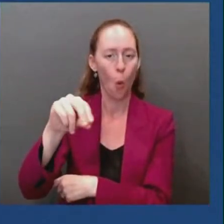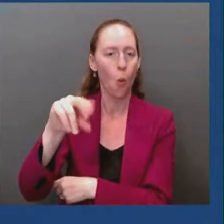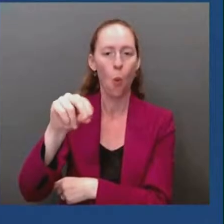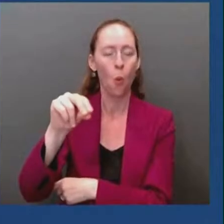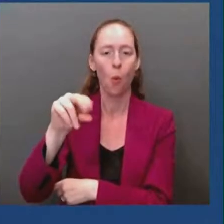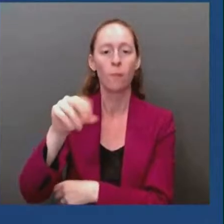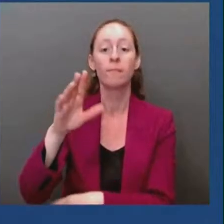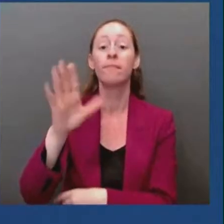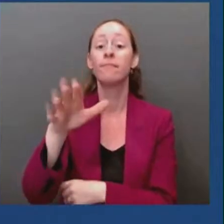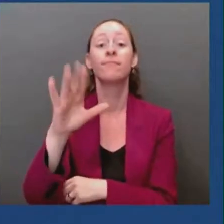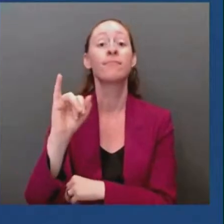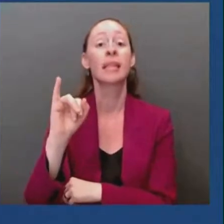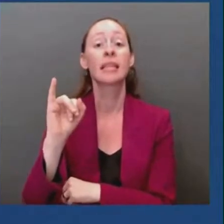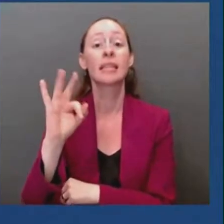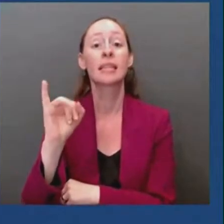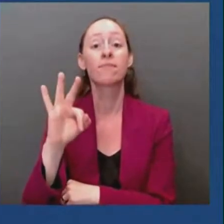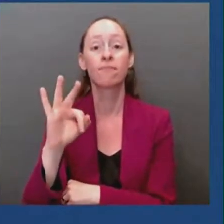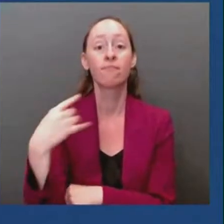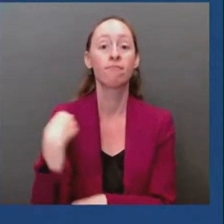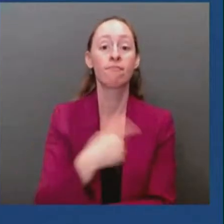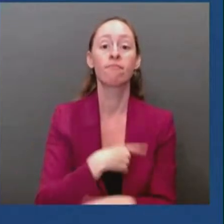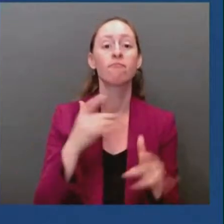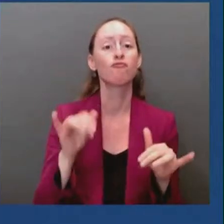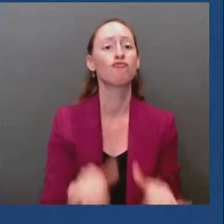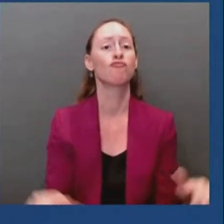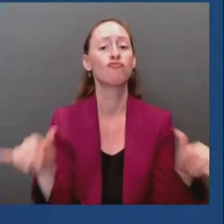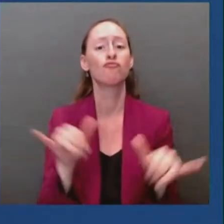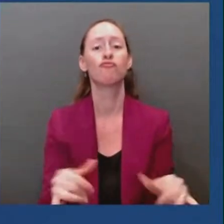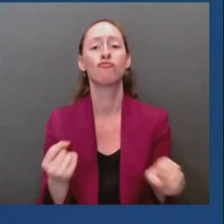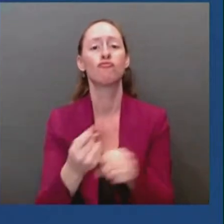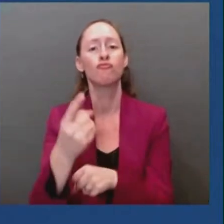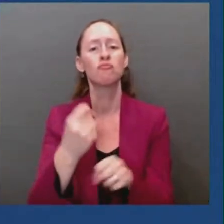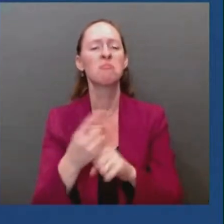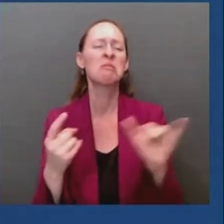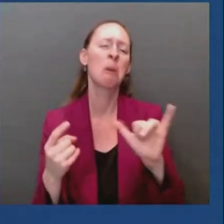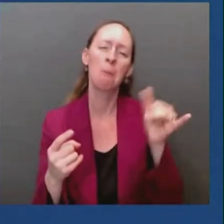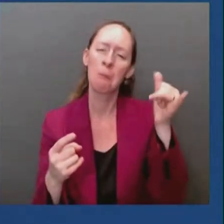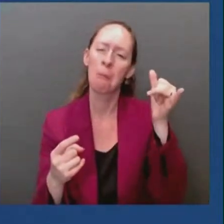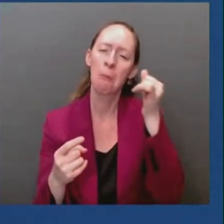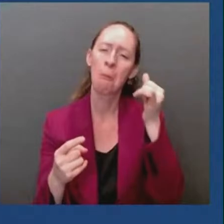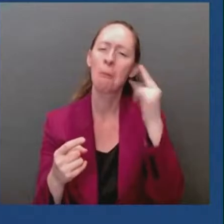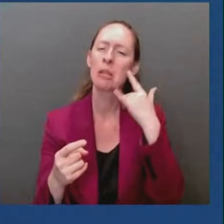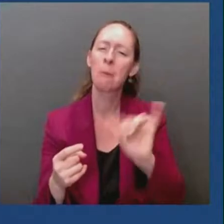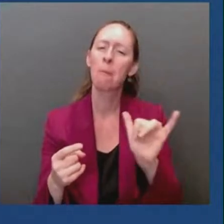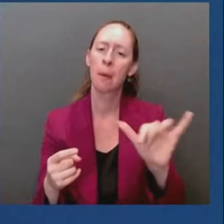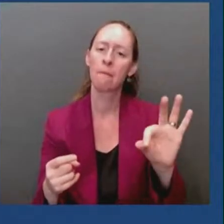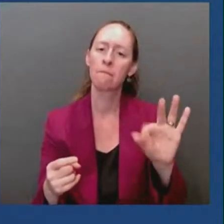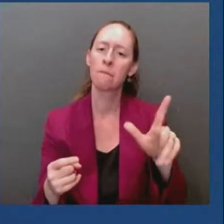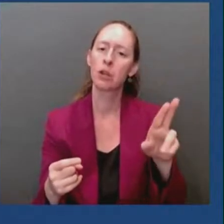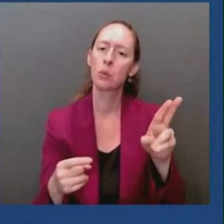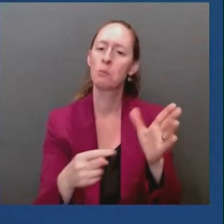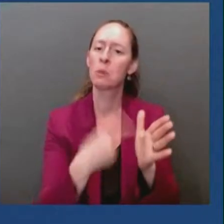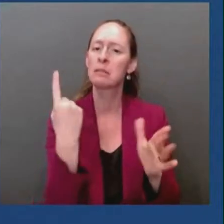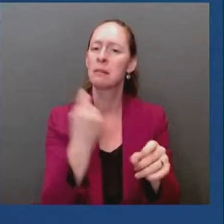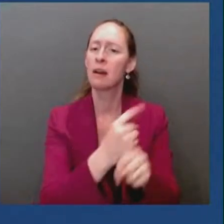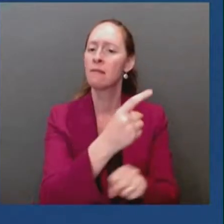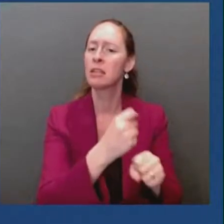CRITICALLY IMPORTANT AND IT DEMONSTRATES, IF WE CAN GET UP TAKES SIMILAR TO A FLU VACCINE UPDATE SO MUCH WHAT WE GET EVERY OR FROM A FLU VACCINE, WE